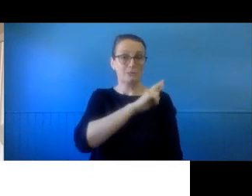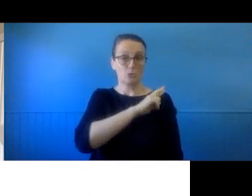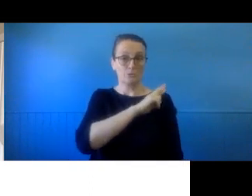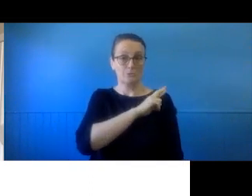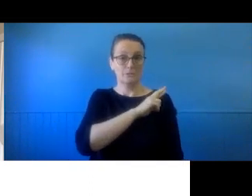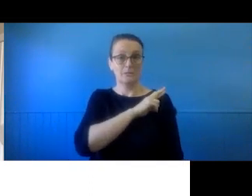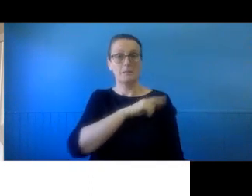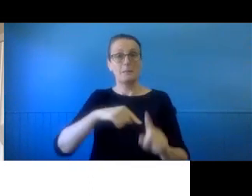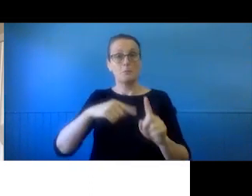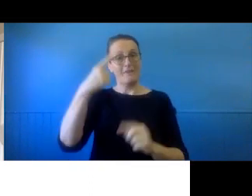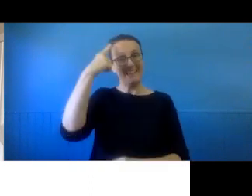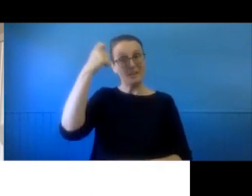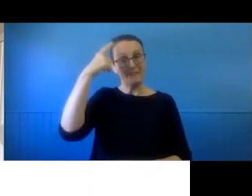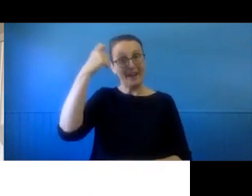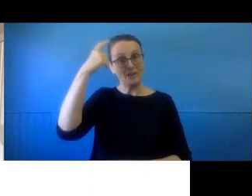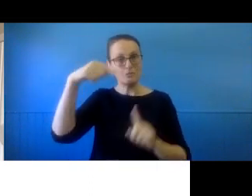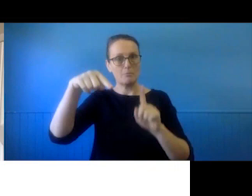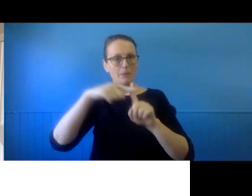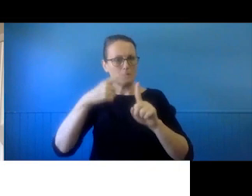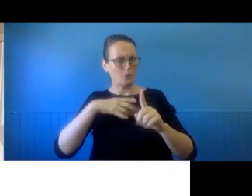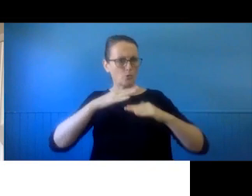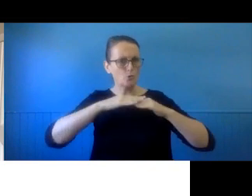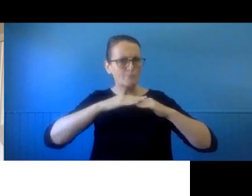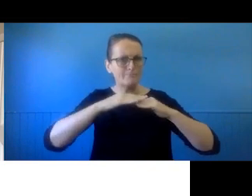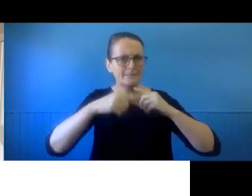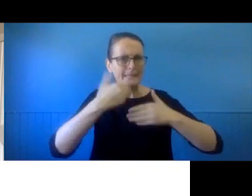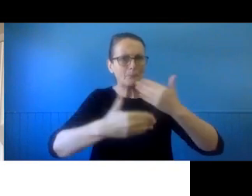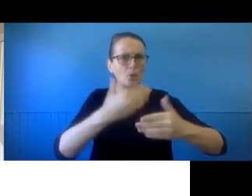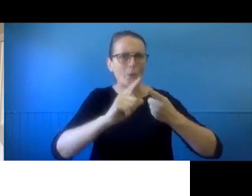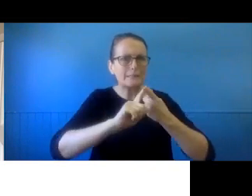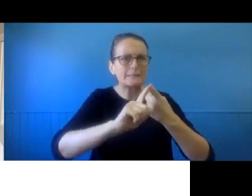stability, really, the conversation about adaption, in my mind, has